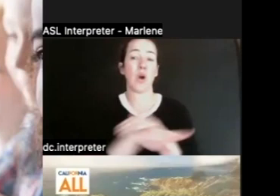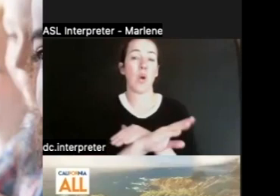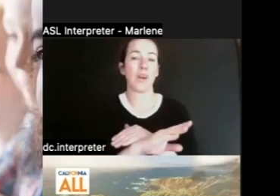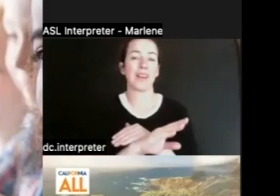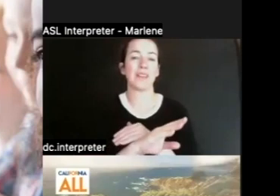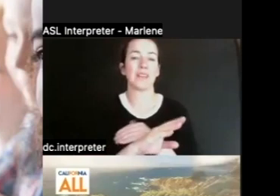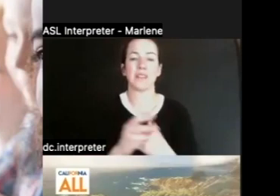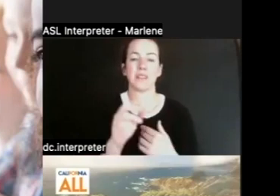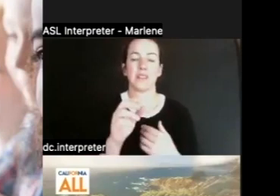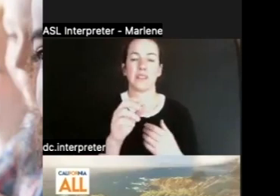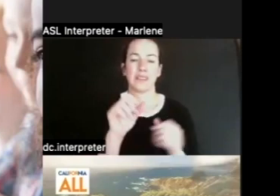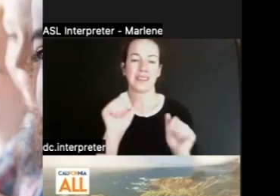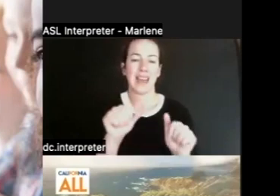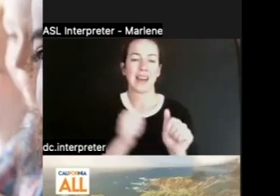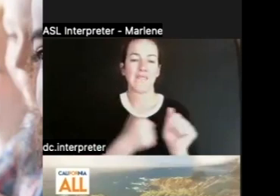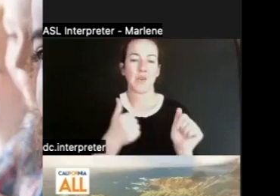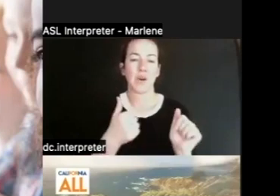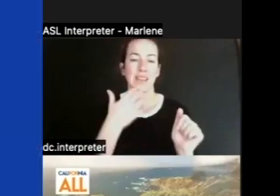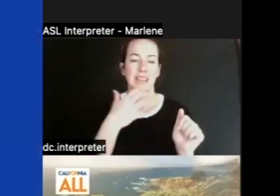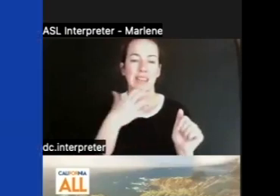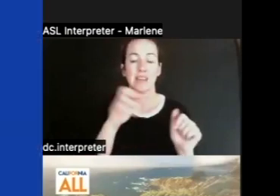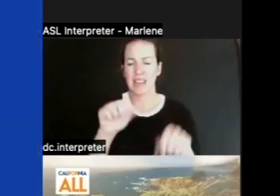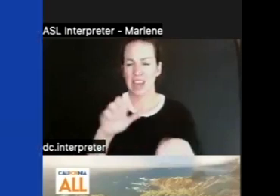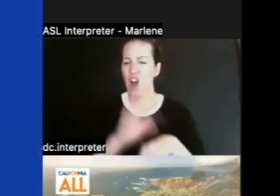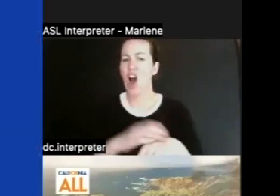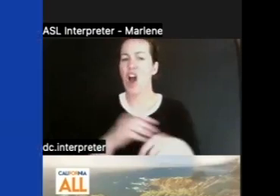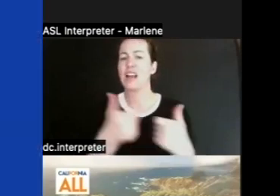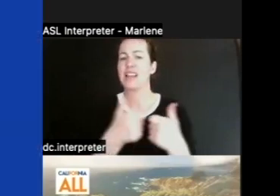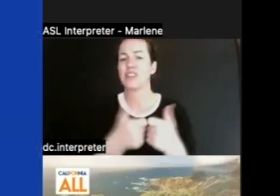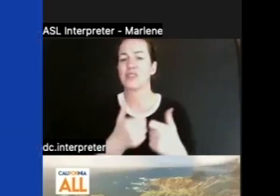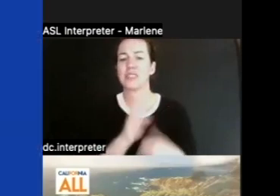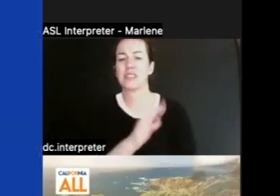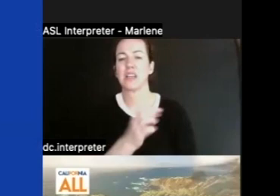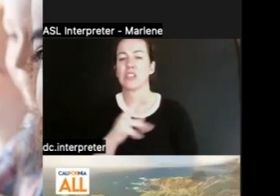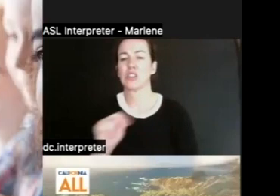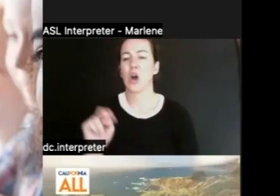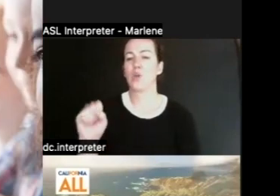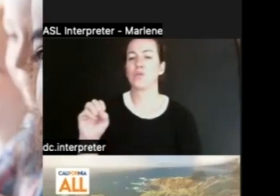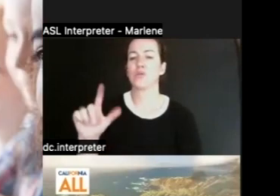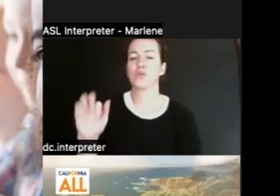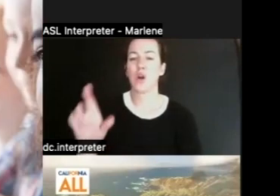We can have always on electricity through having its own solar discussion, solar generation solar